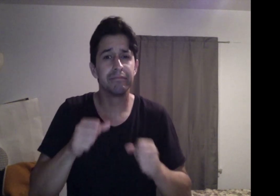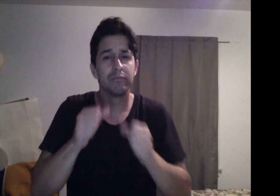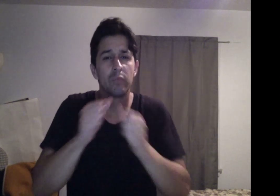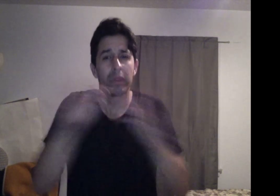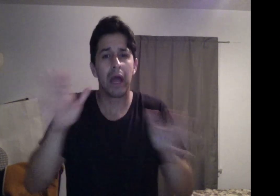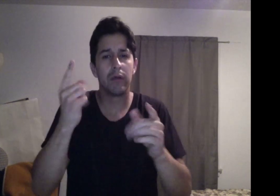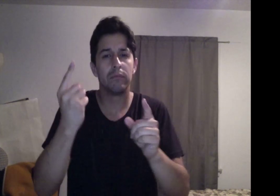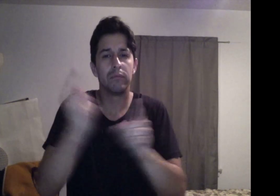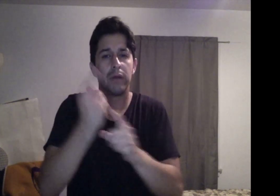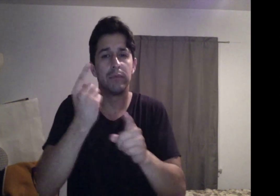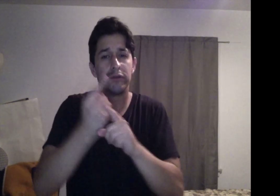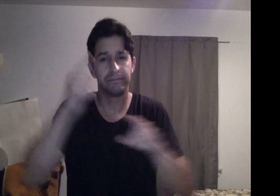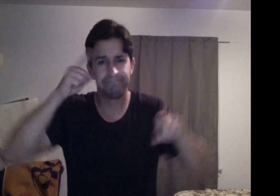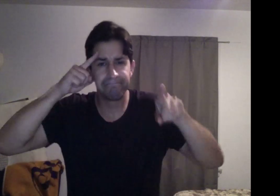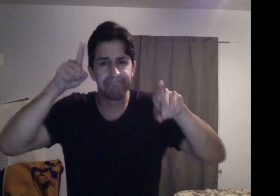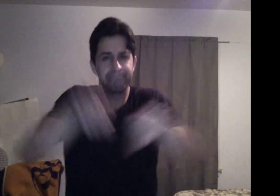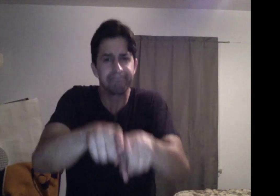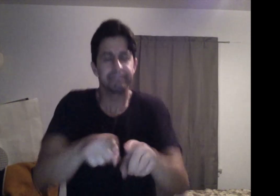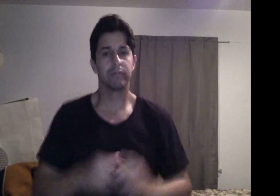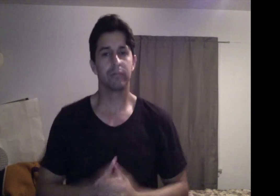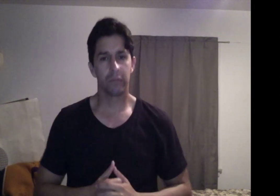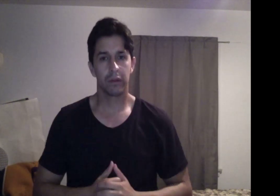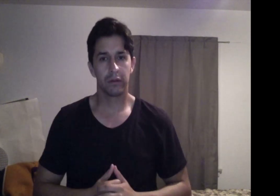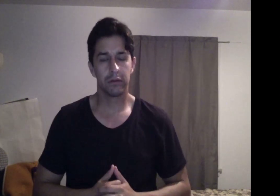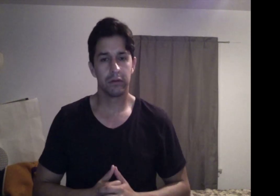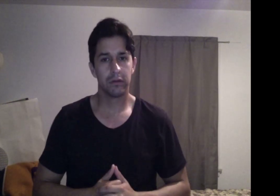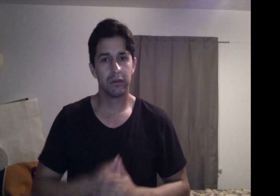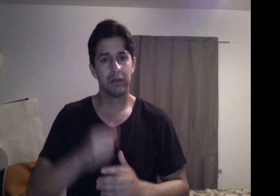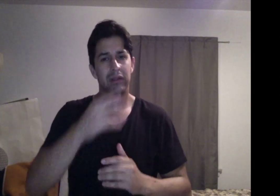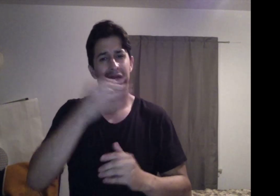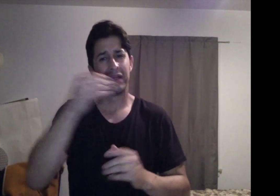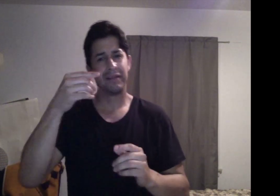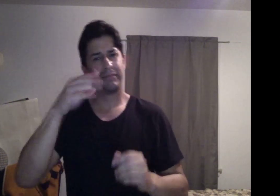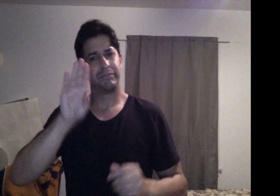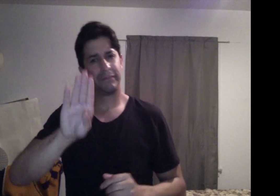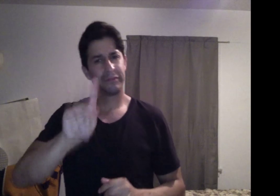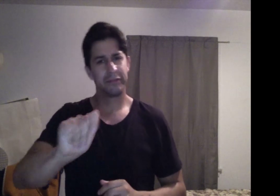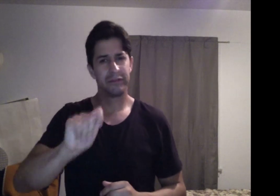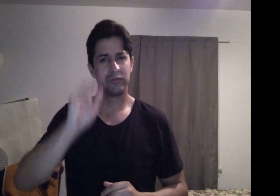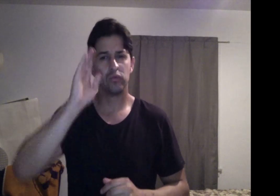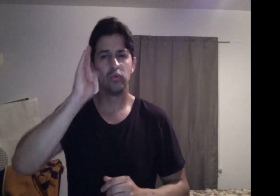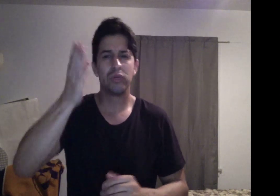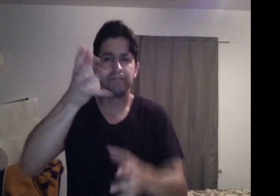without proper consent and he will